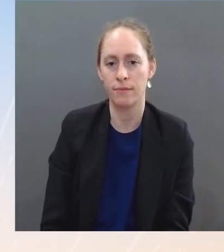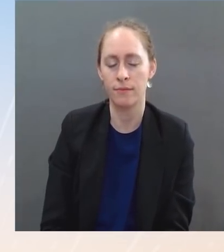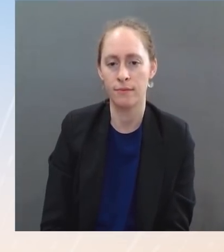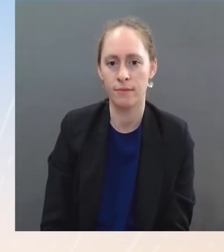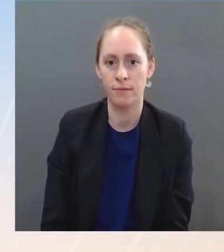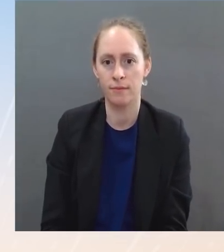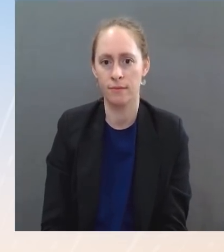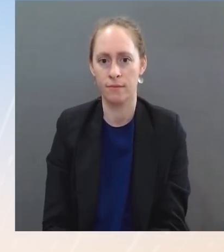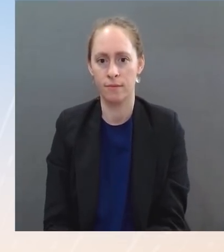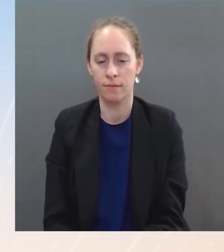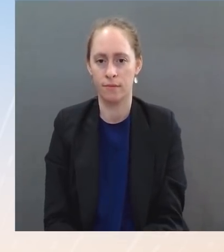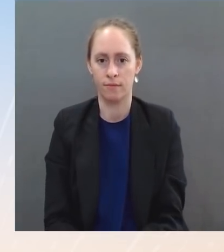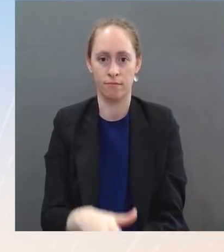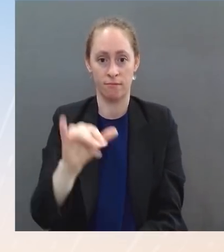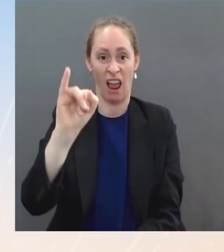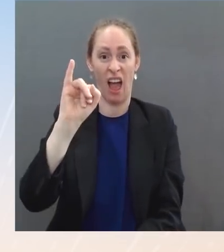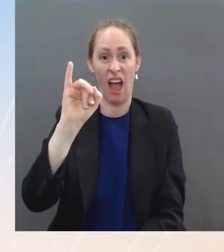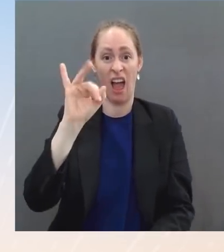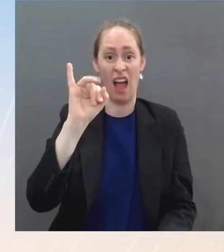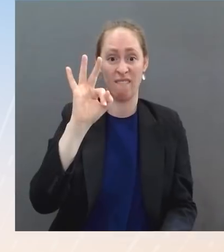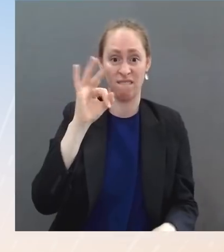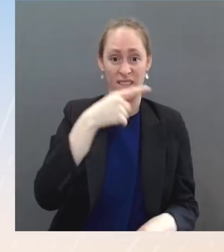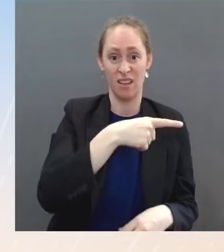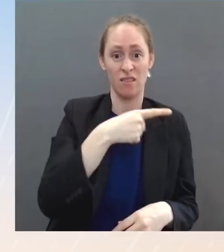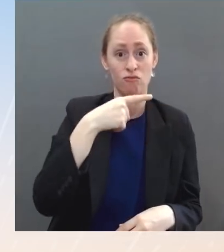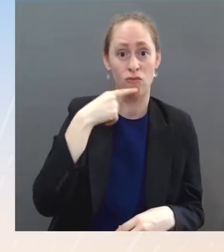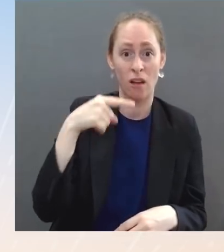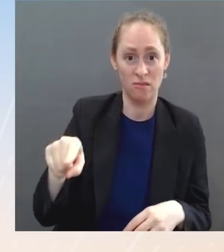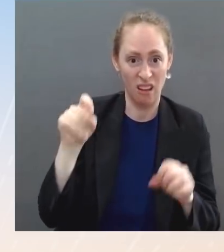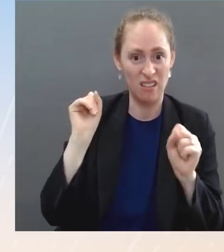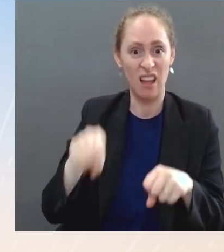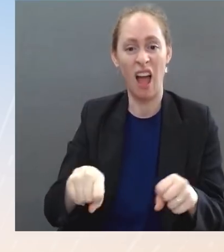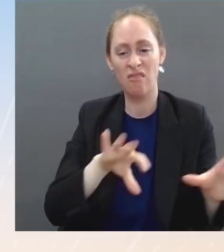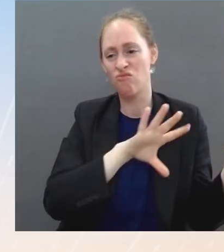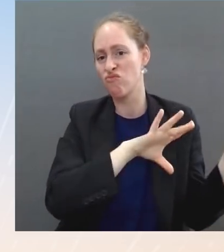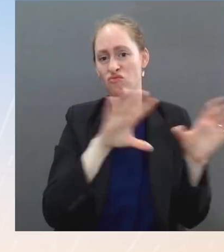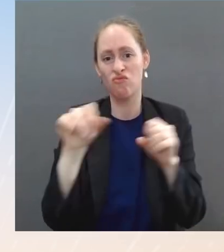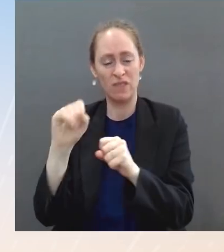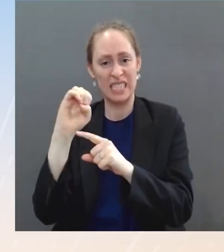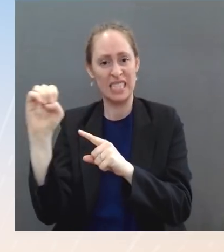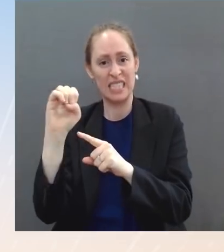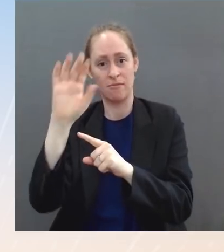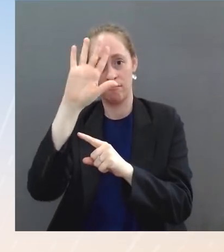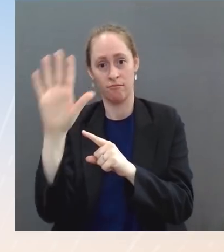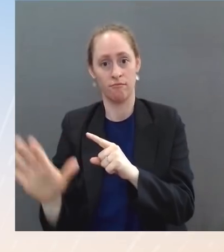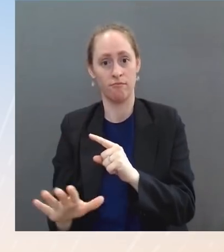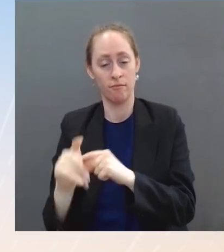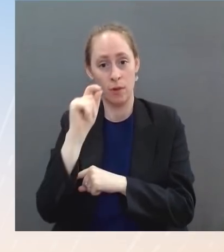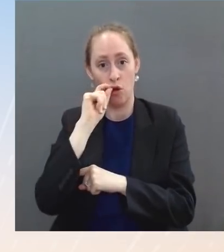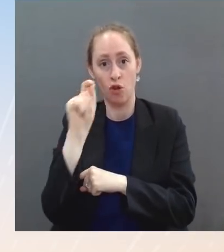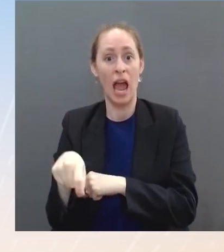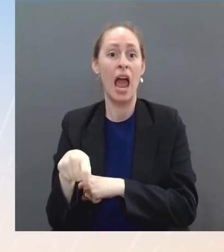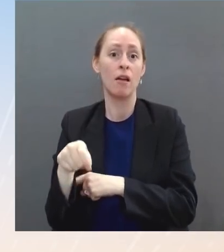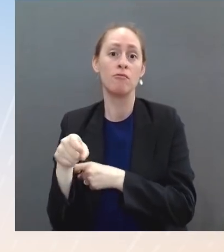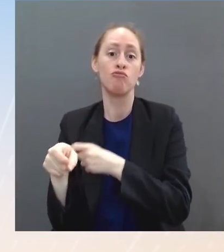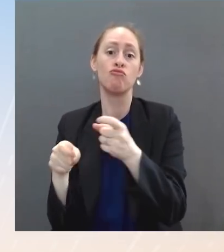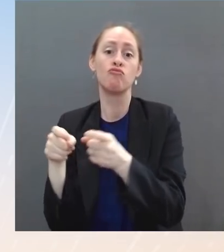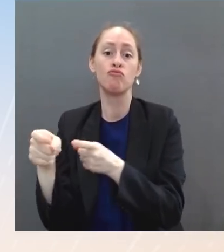and have greater stability of their control there, would it ever be the U.S. position that that could be a stable outcome?